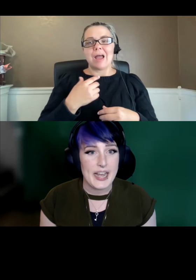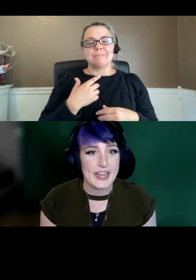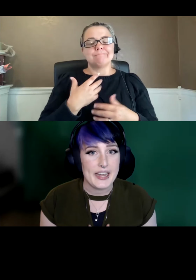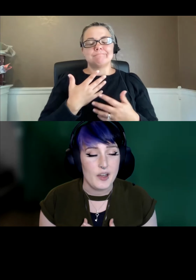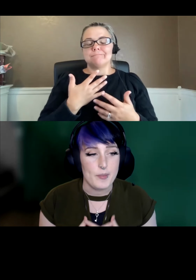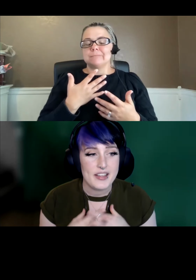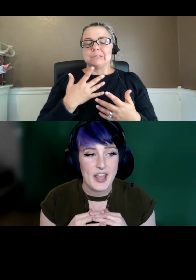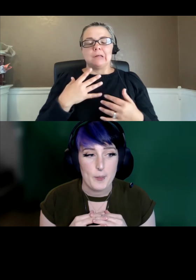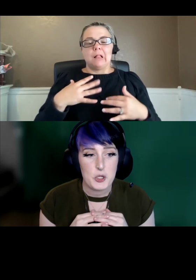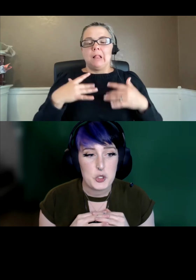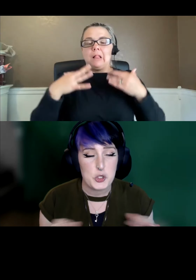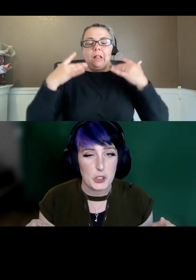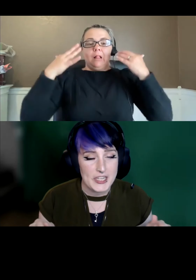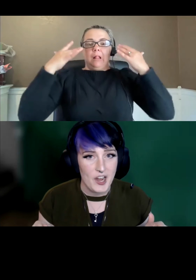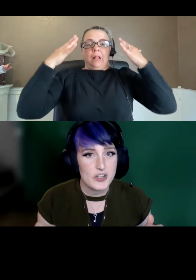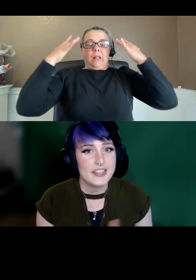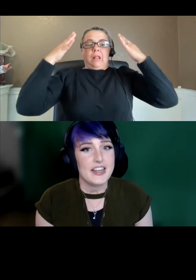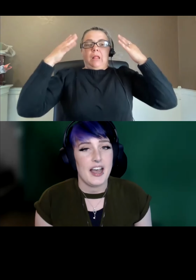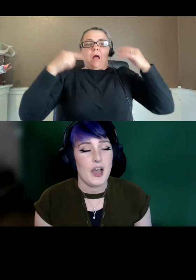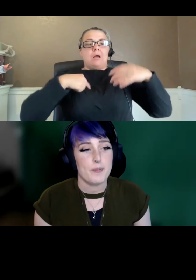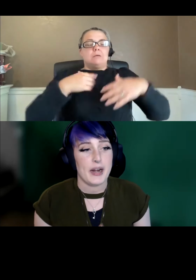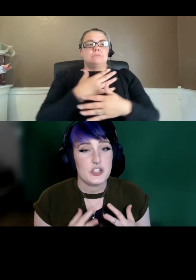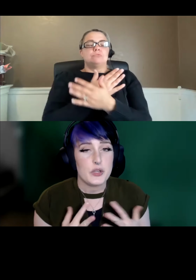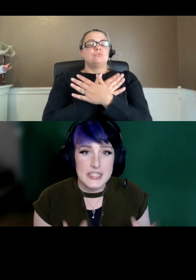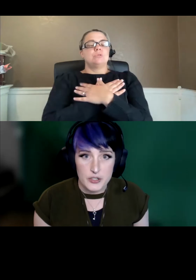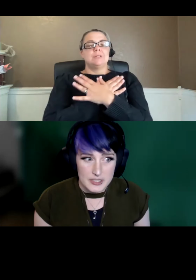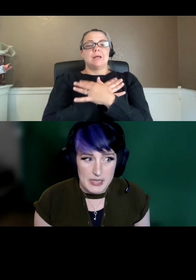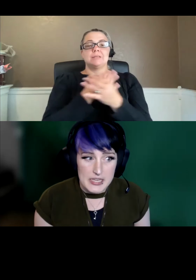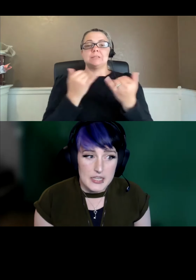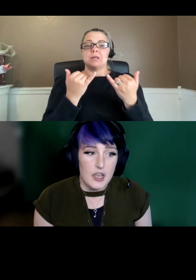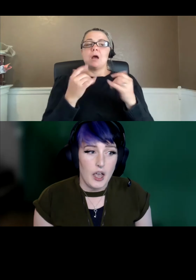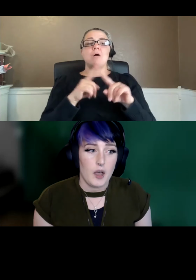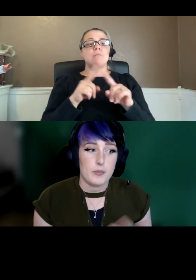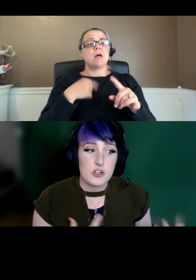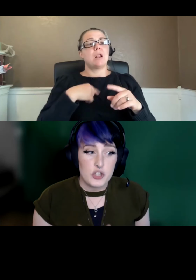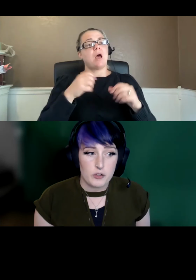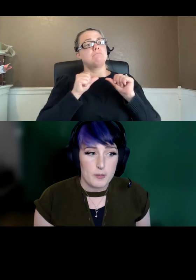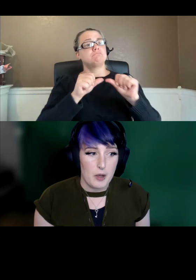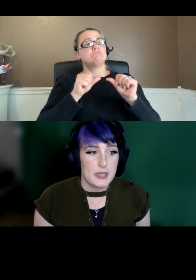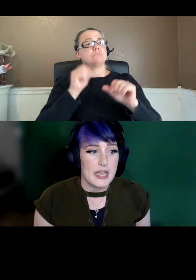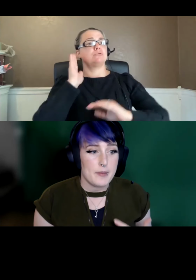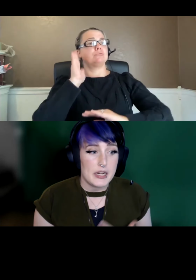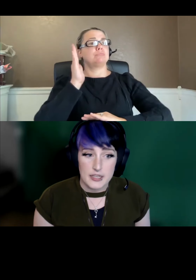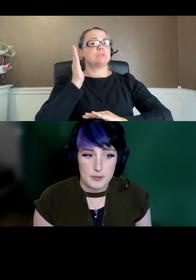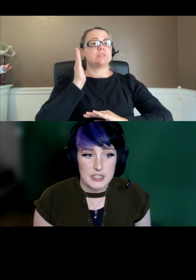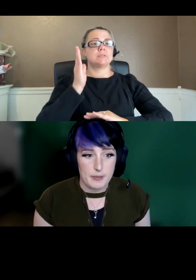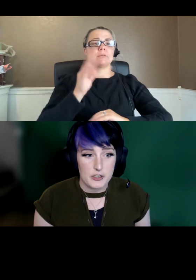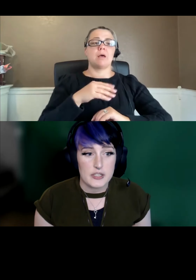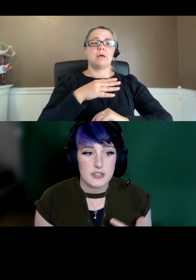I am chilling out, but I do continue to speak. In general about me, I am an accessibility specialist